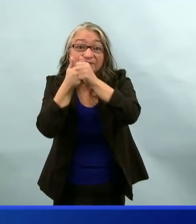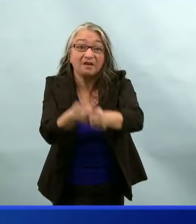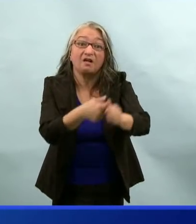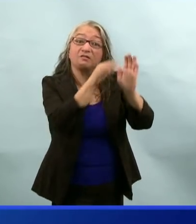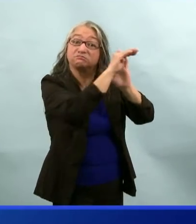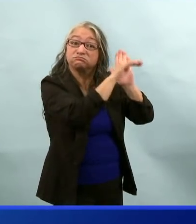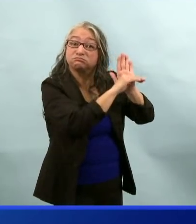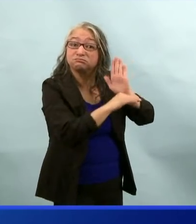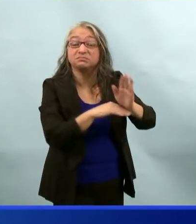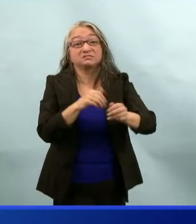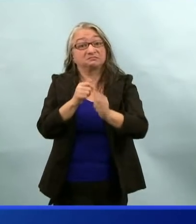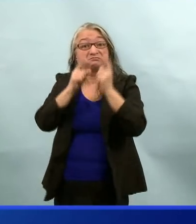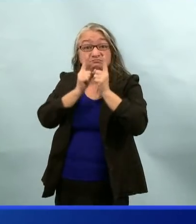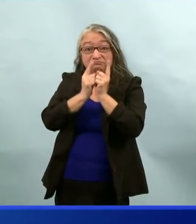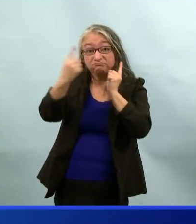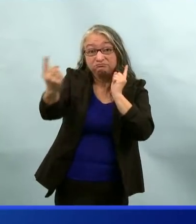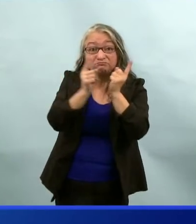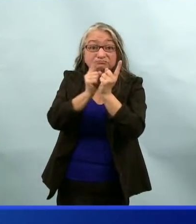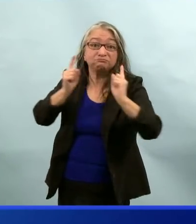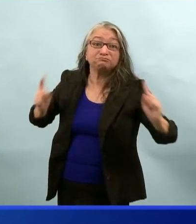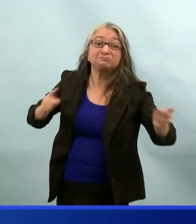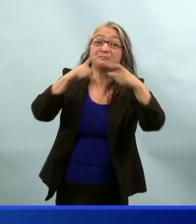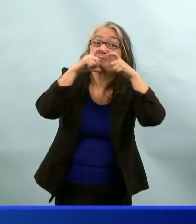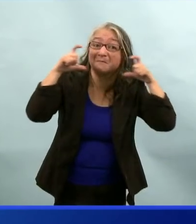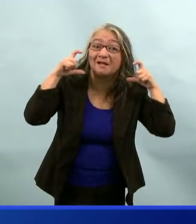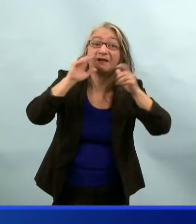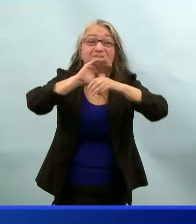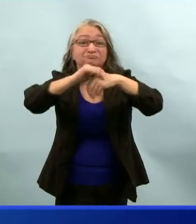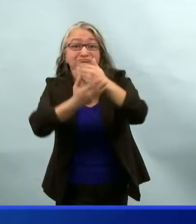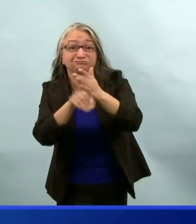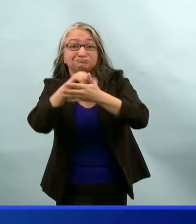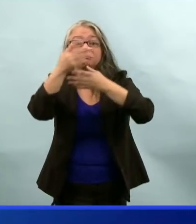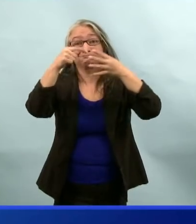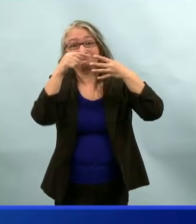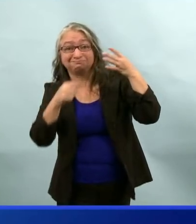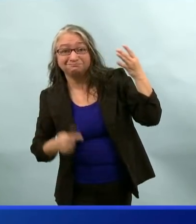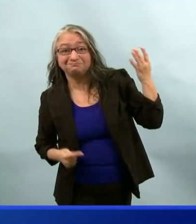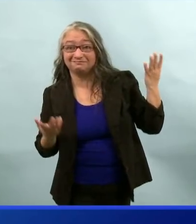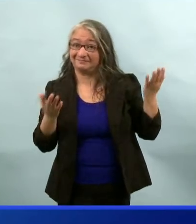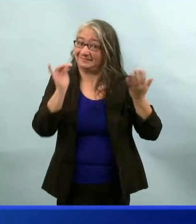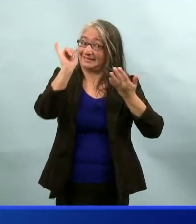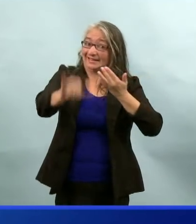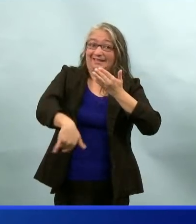case and contact management and partaking in those investigations as well so i think i think from a